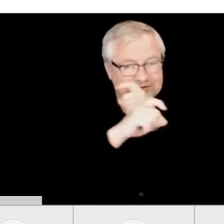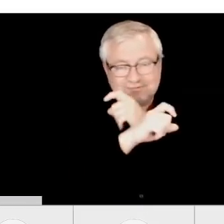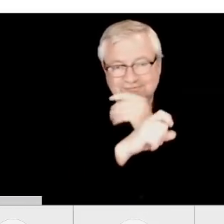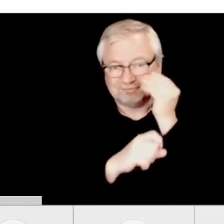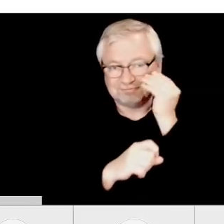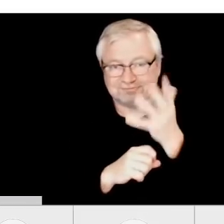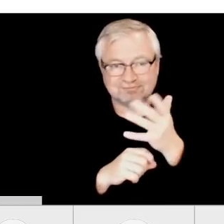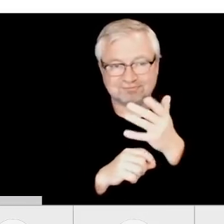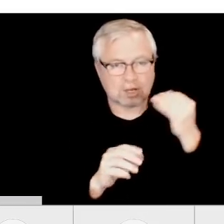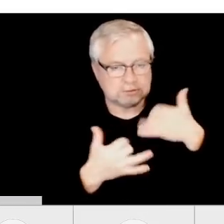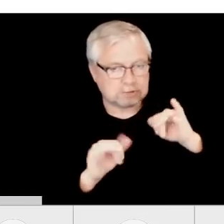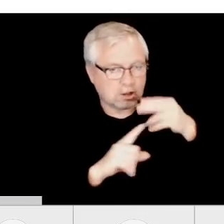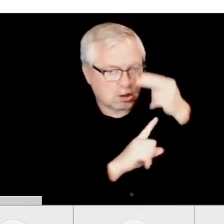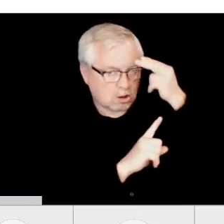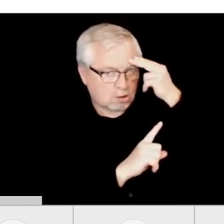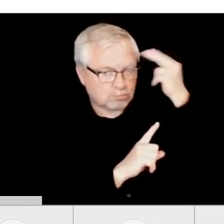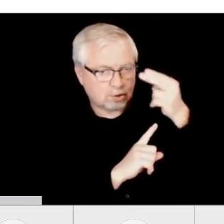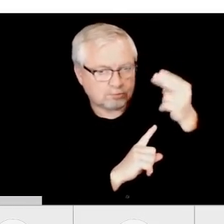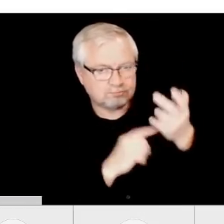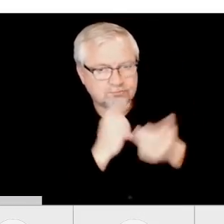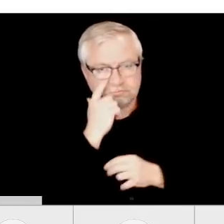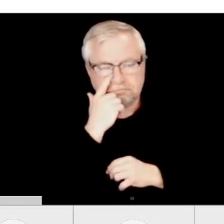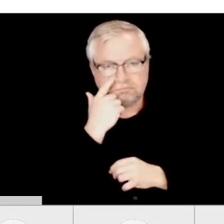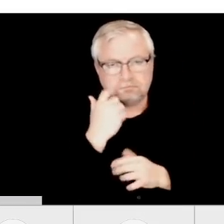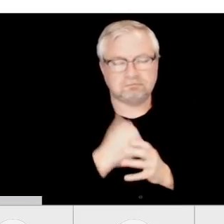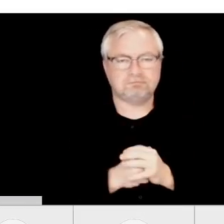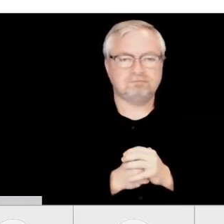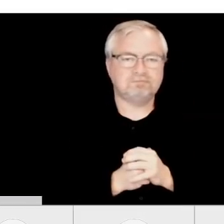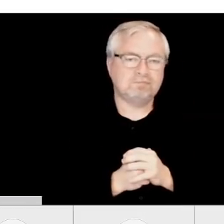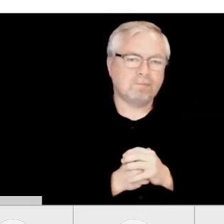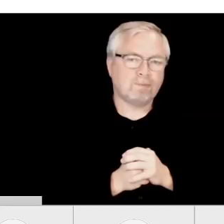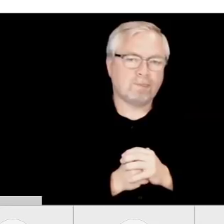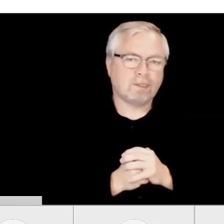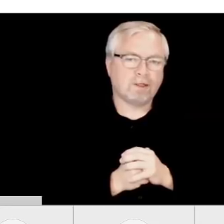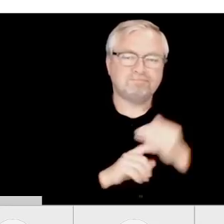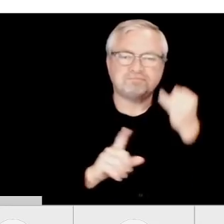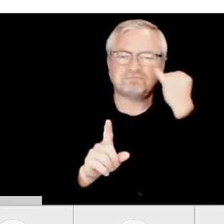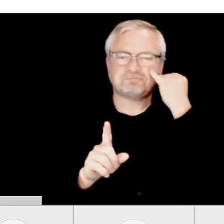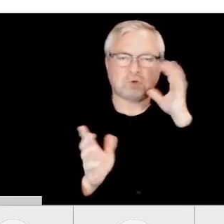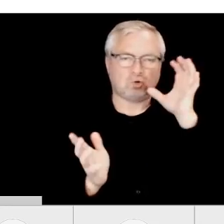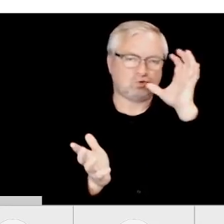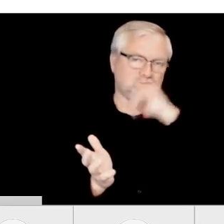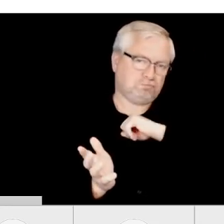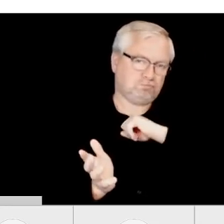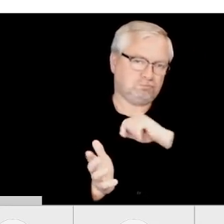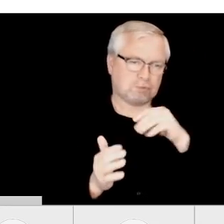They are complex because they assume they're kind of layered. And I'll walk you through that right now.